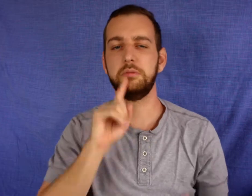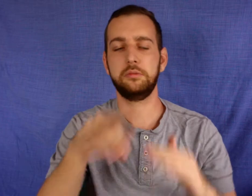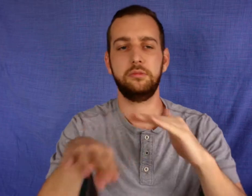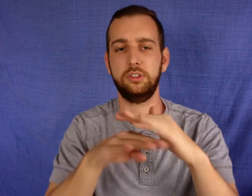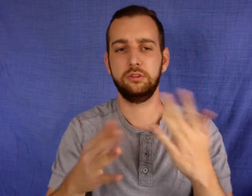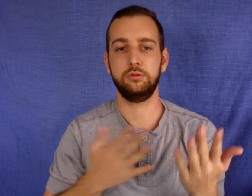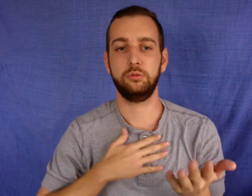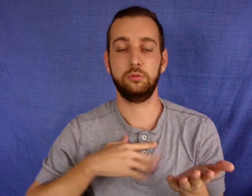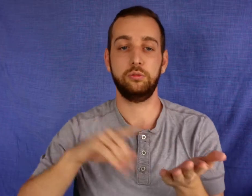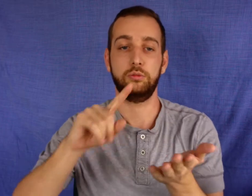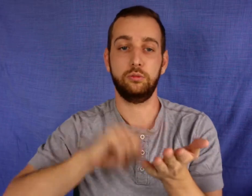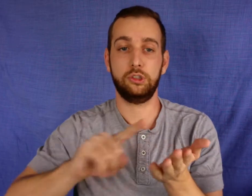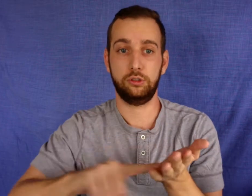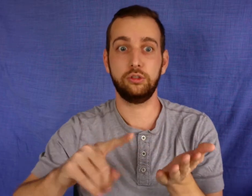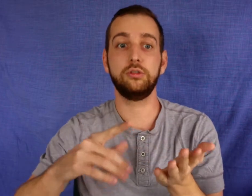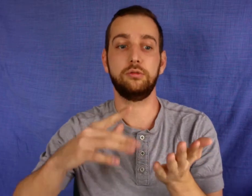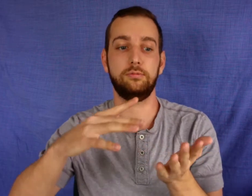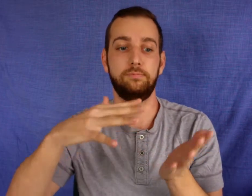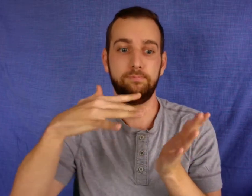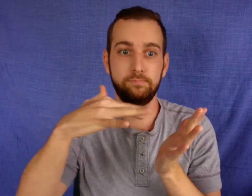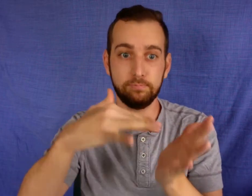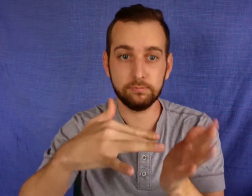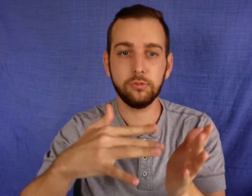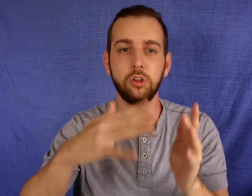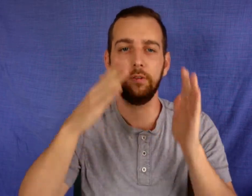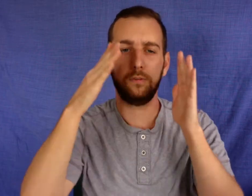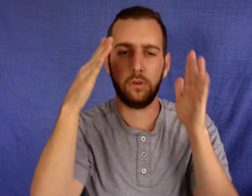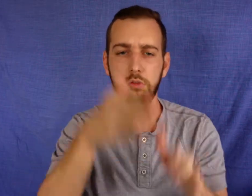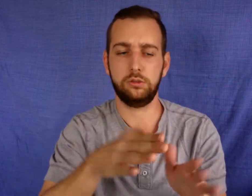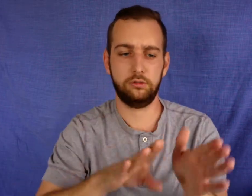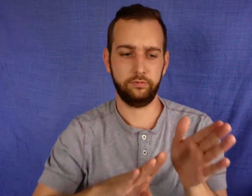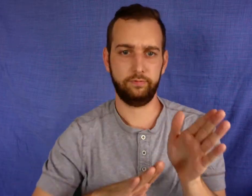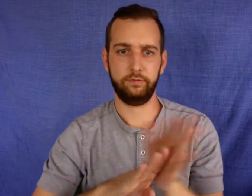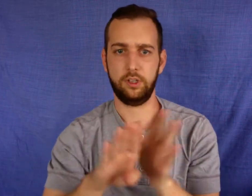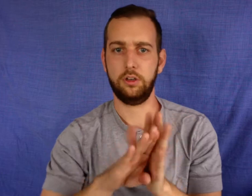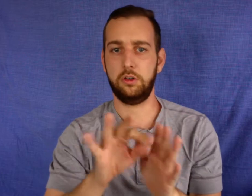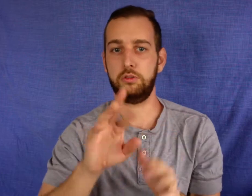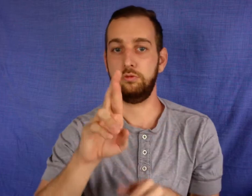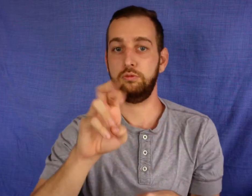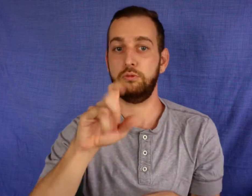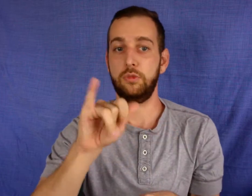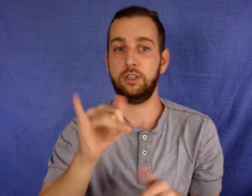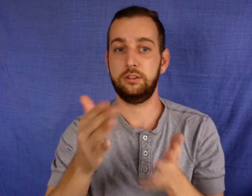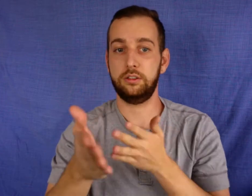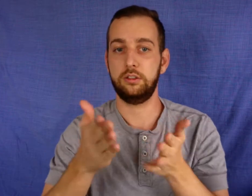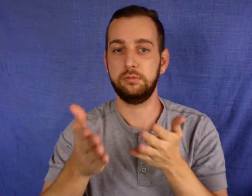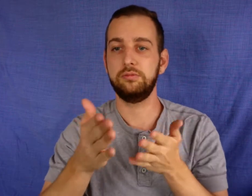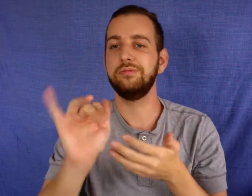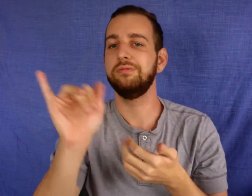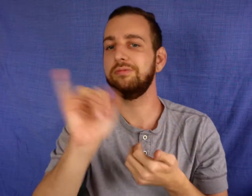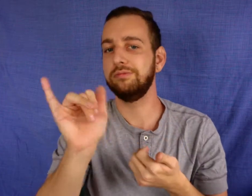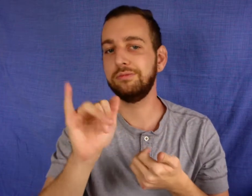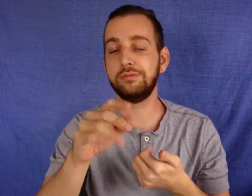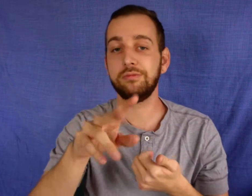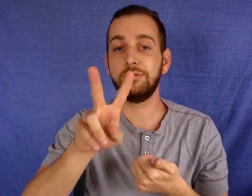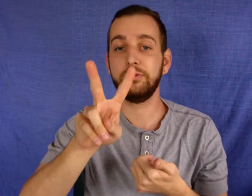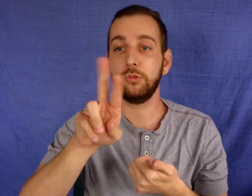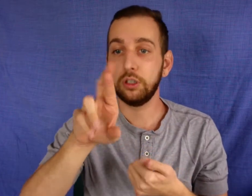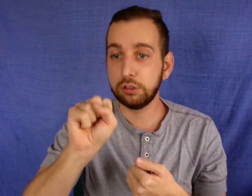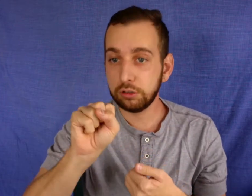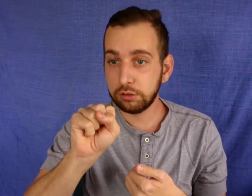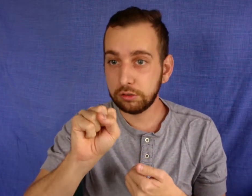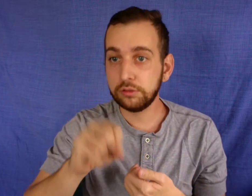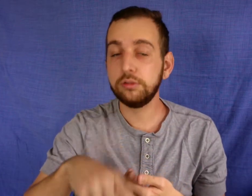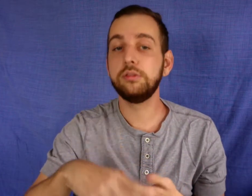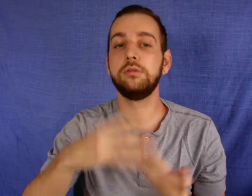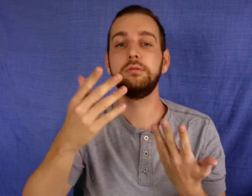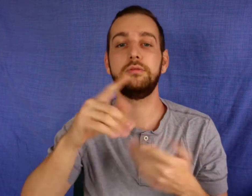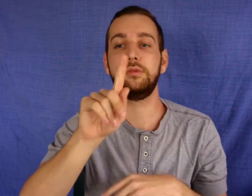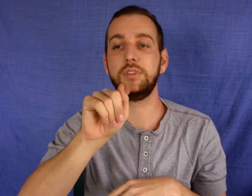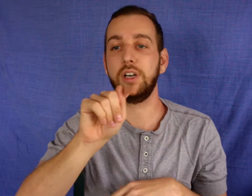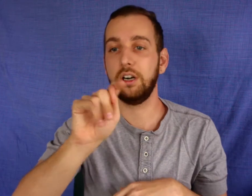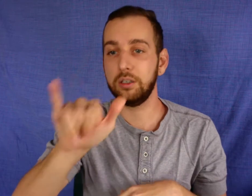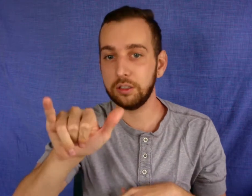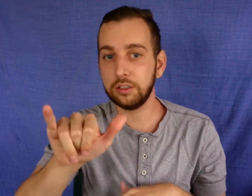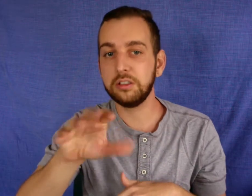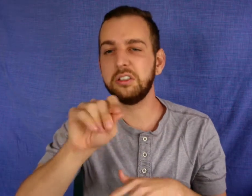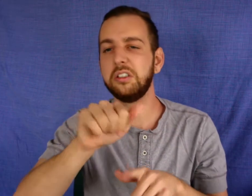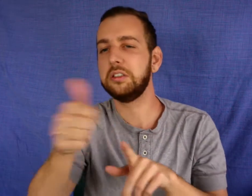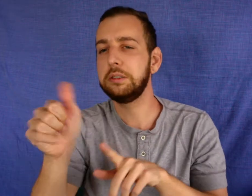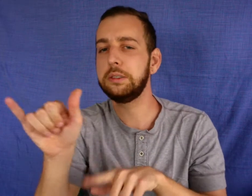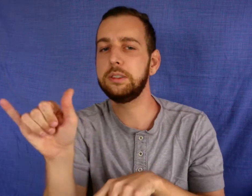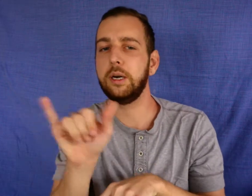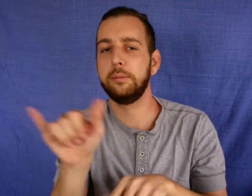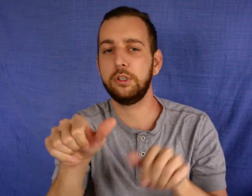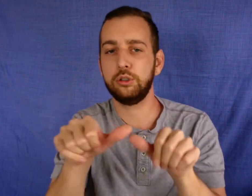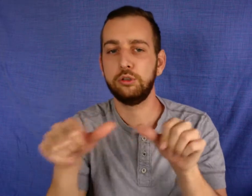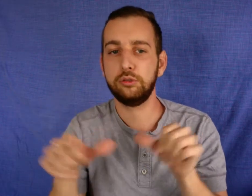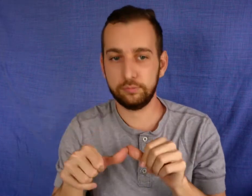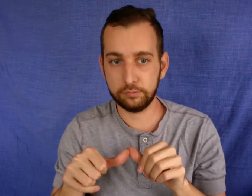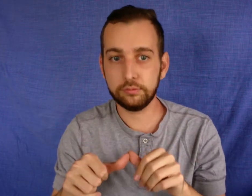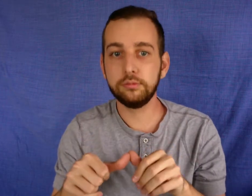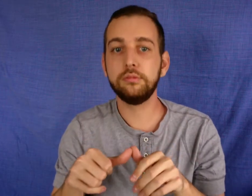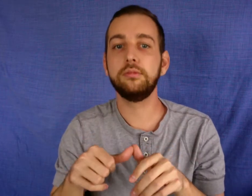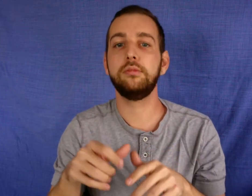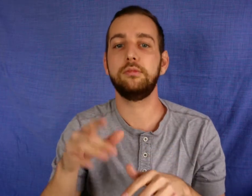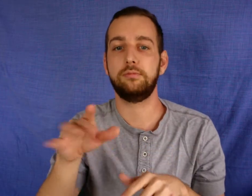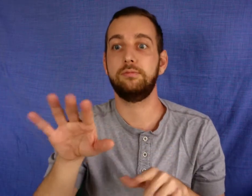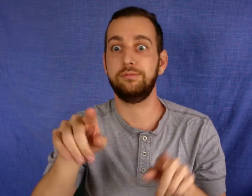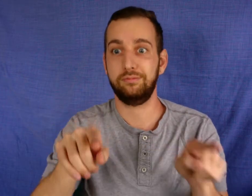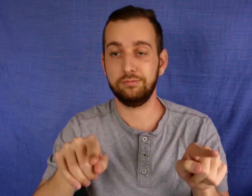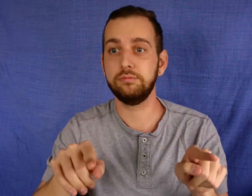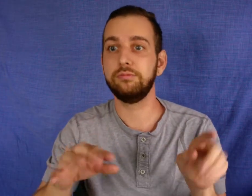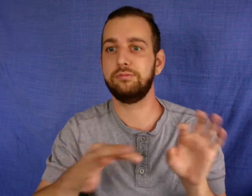The study focuses on the development of relay services, such as VRS, TTY, and related services